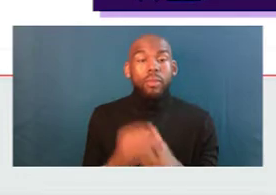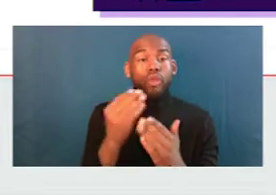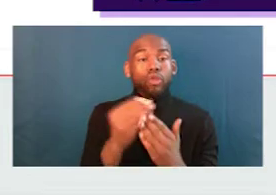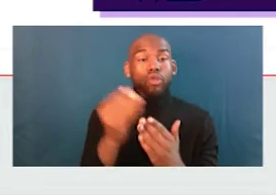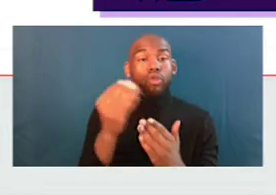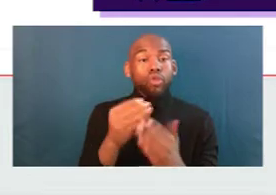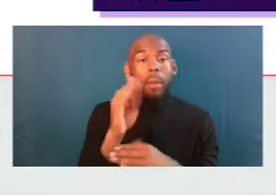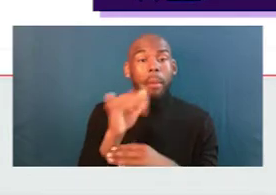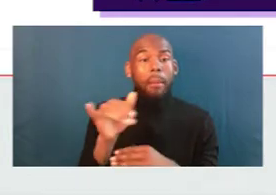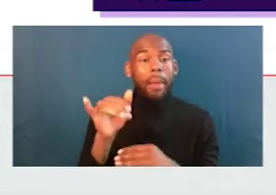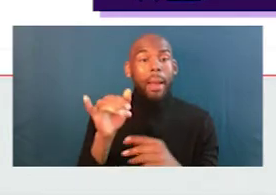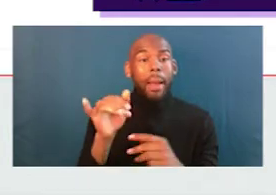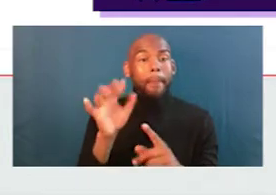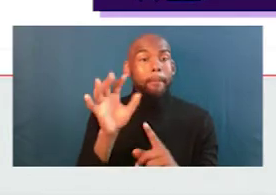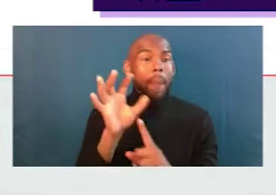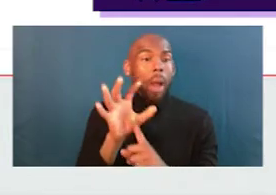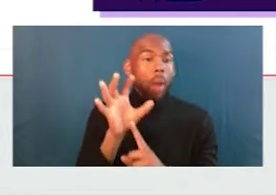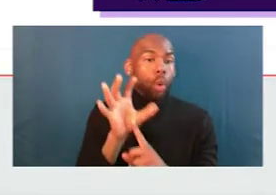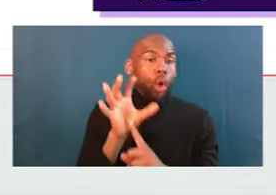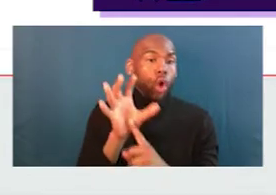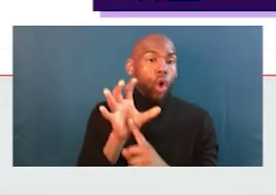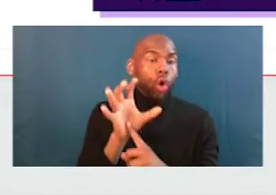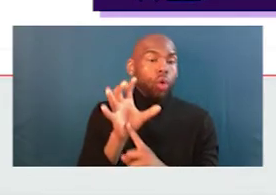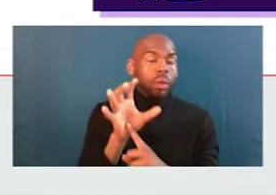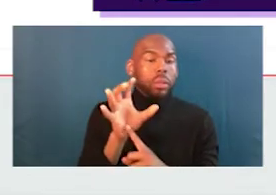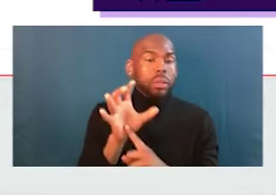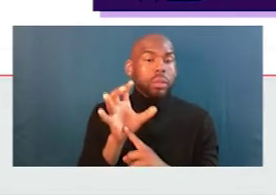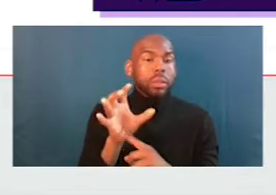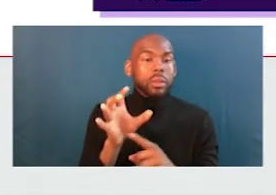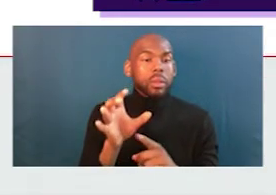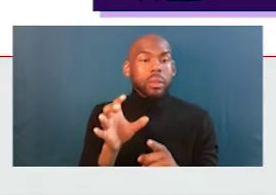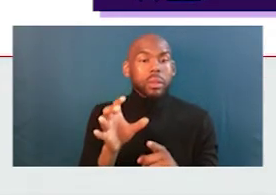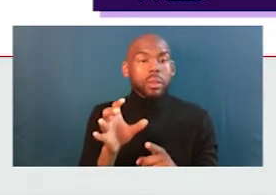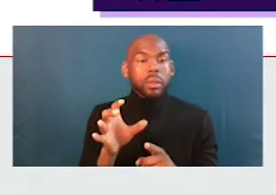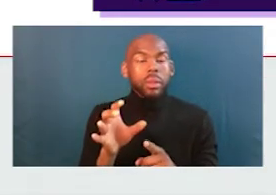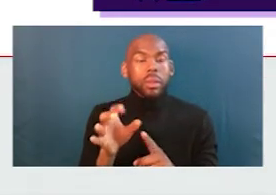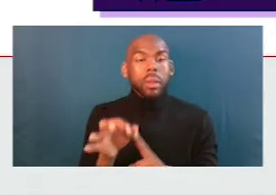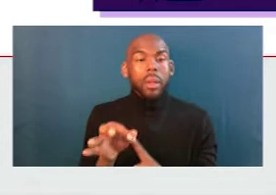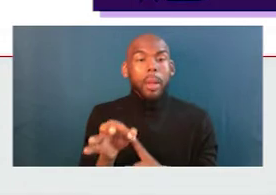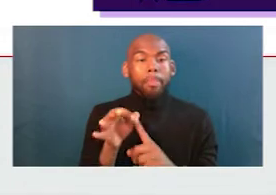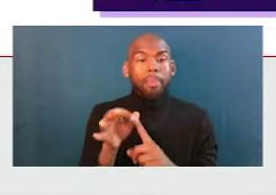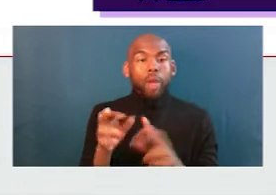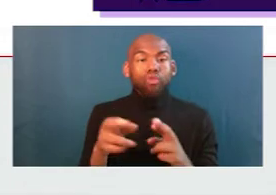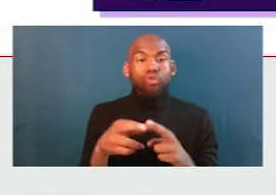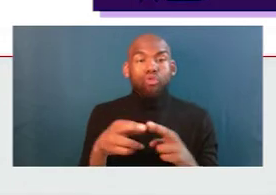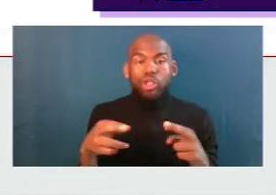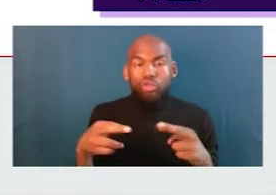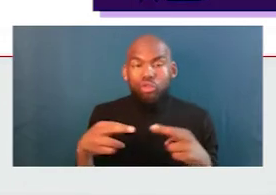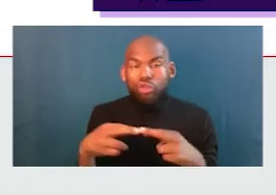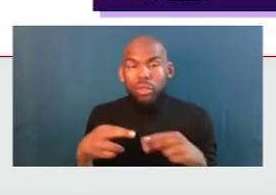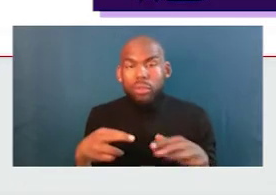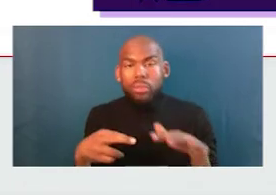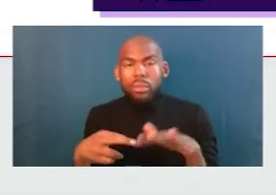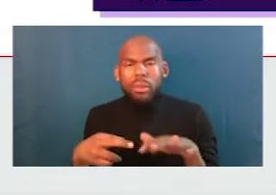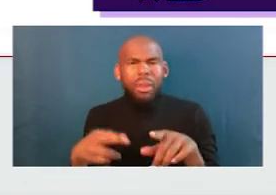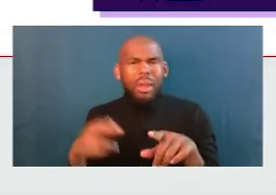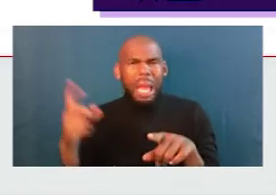Popularity. >> AUTOMATED VOICE: Enter. Main region heading level. What's happening when